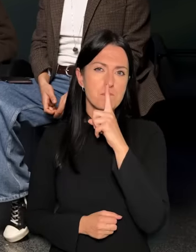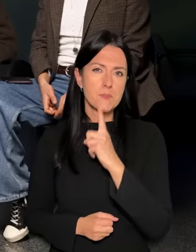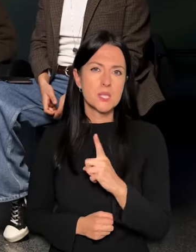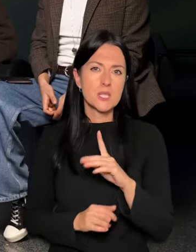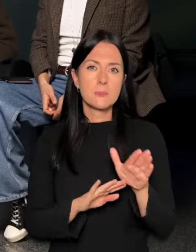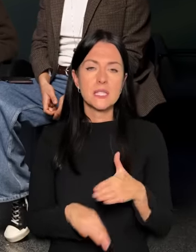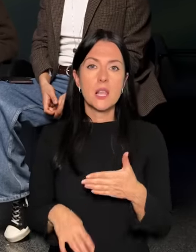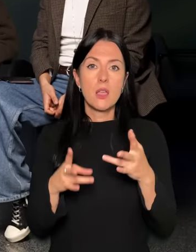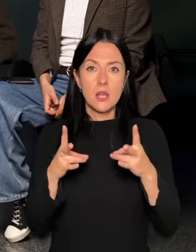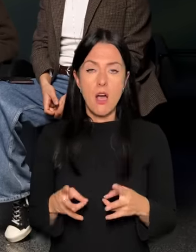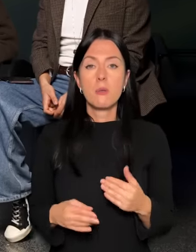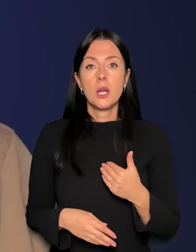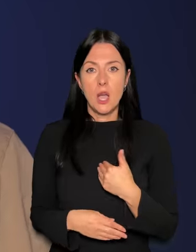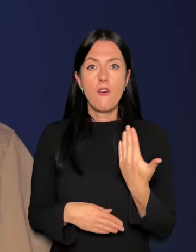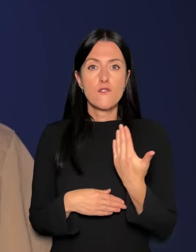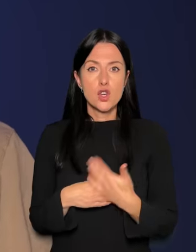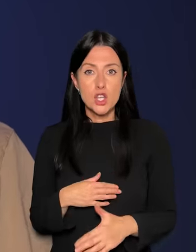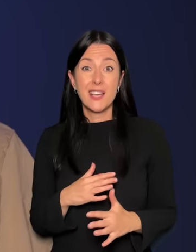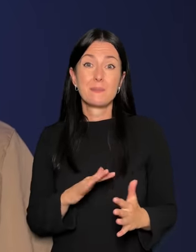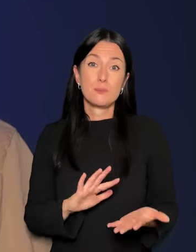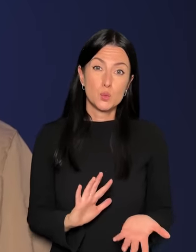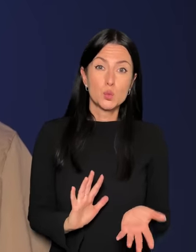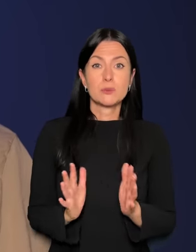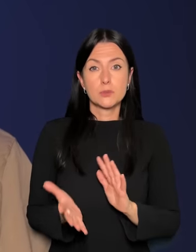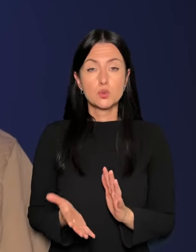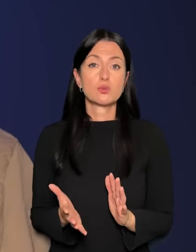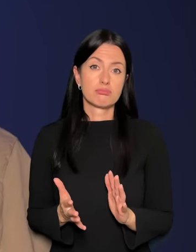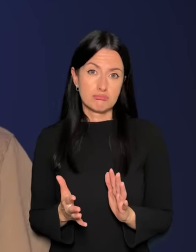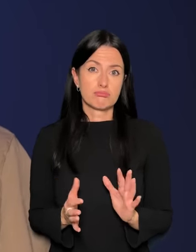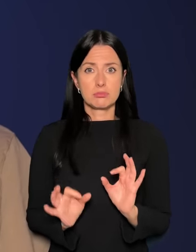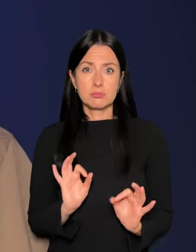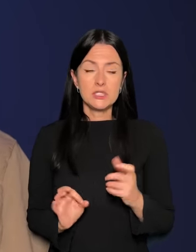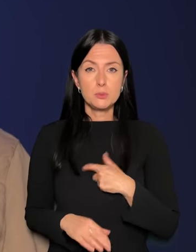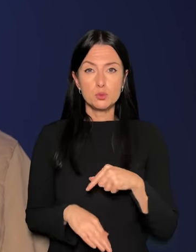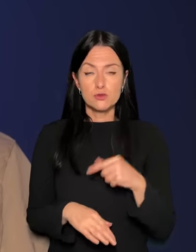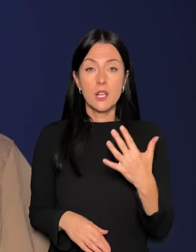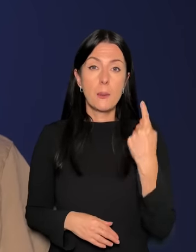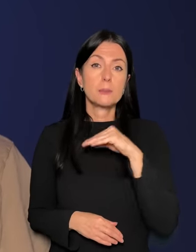About a month after the injury, I was feeling relatively normal.